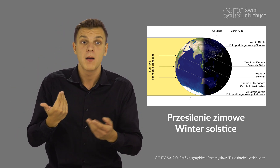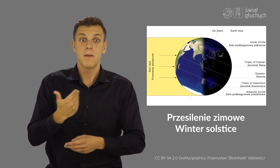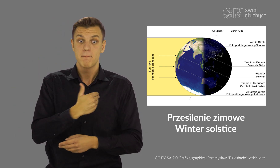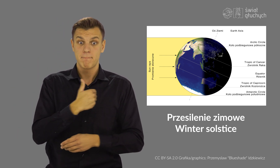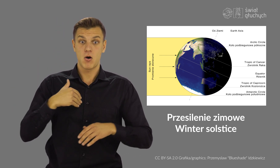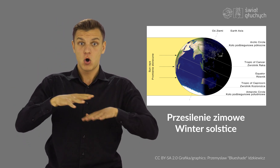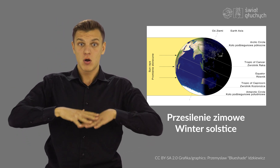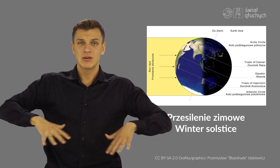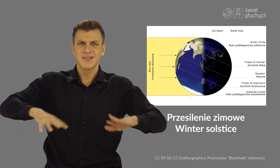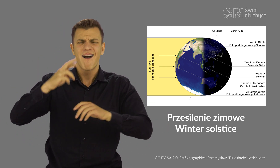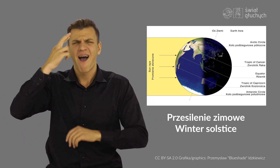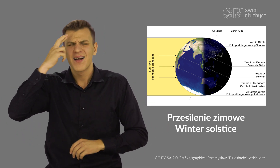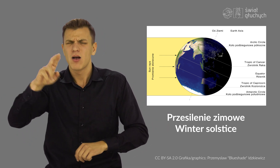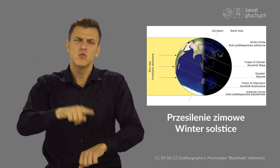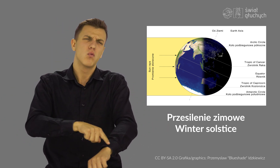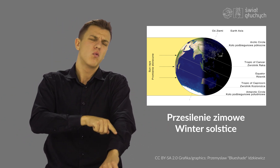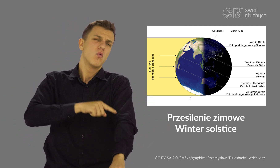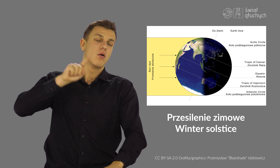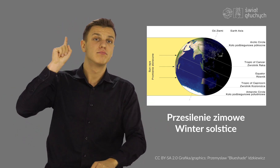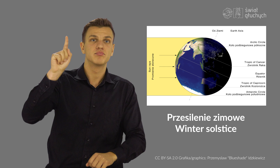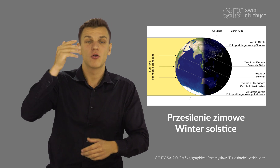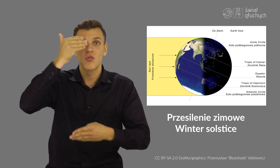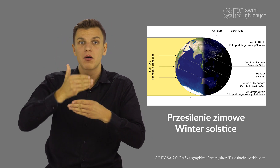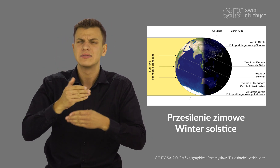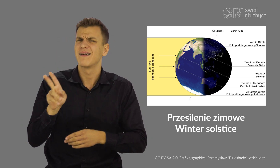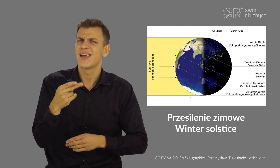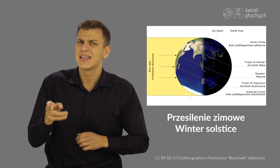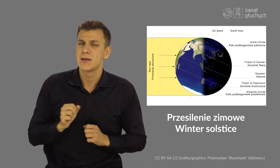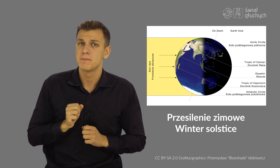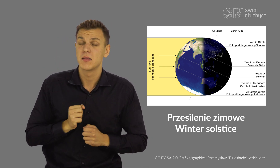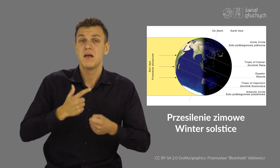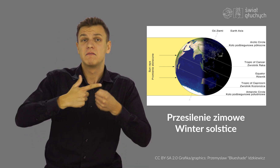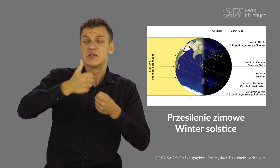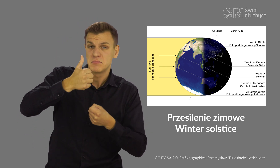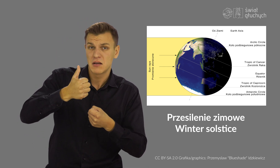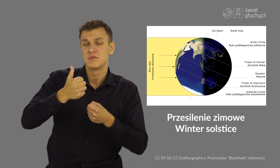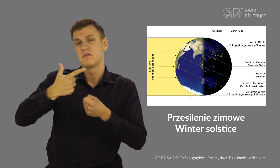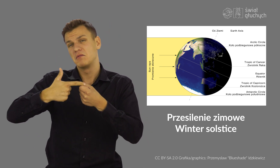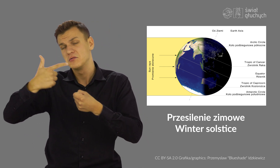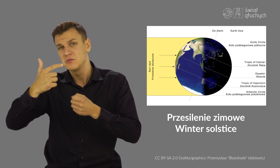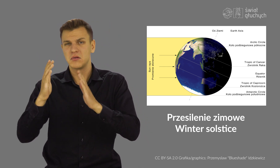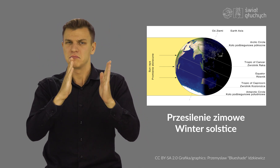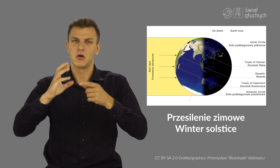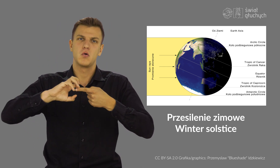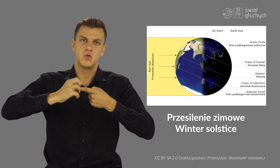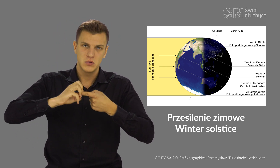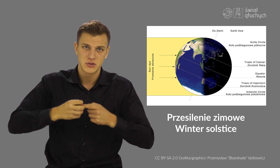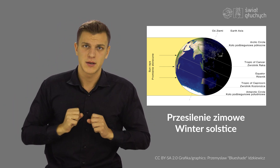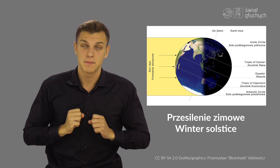The longest night in Poland is on December 21 or 22